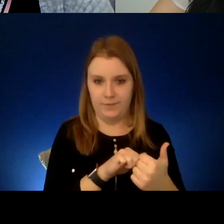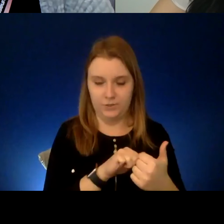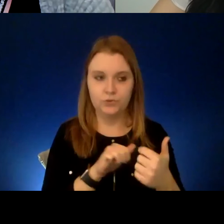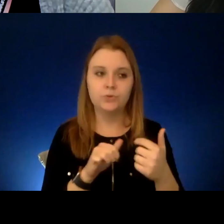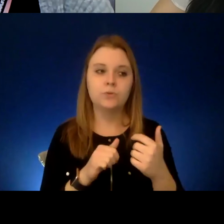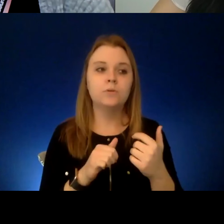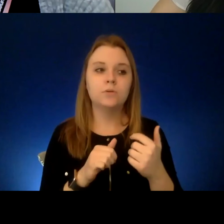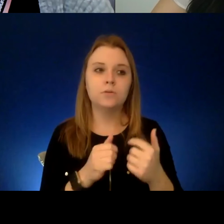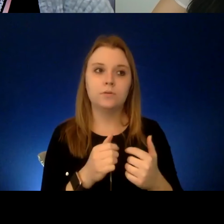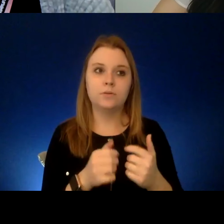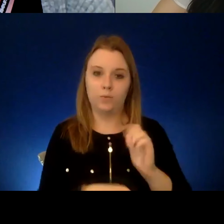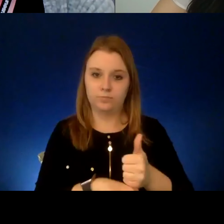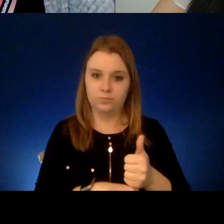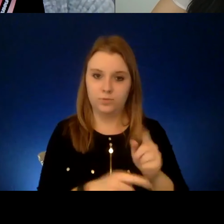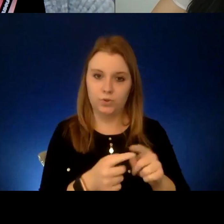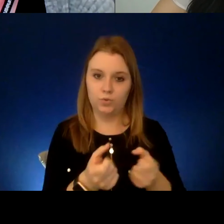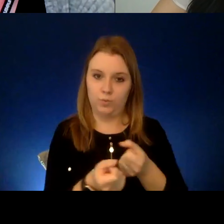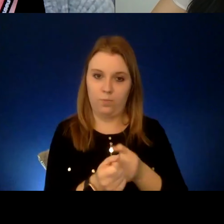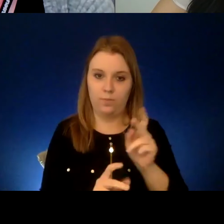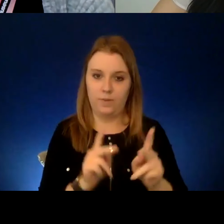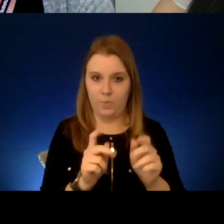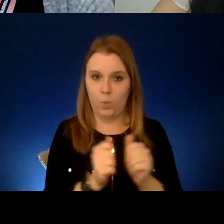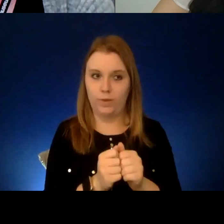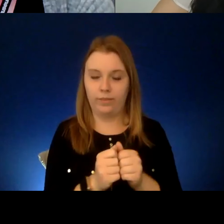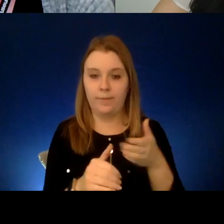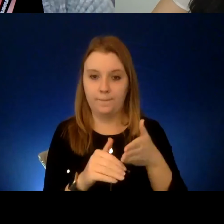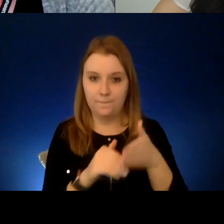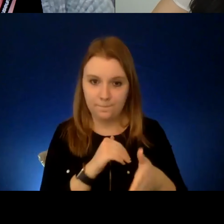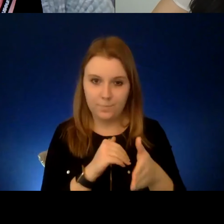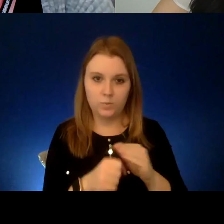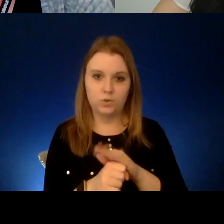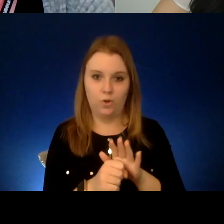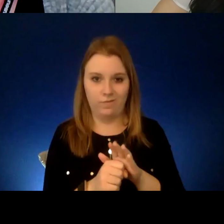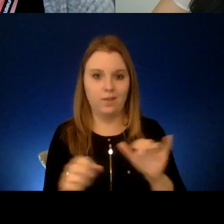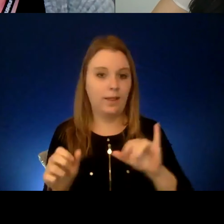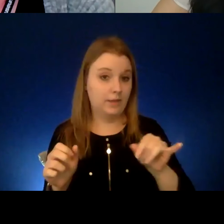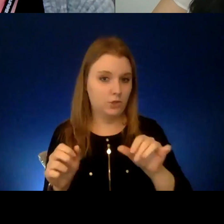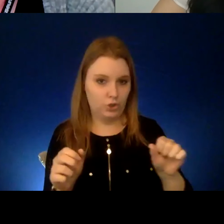to support people with post COVID, as Jess was pointing out, conserve a lot of other populations.